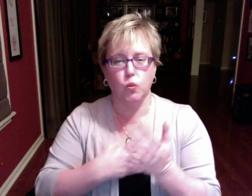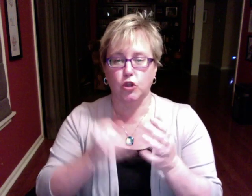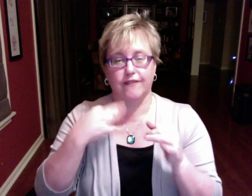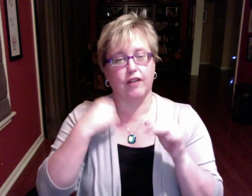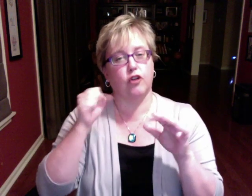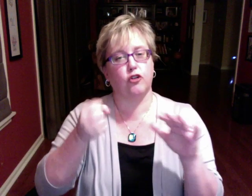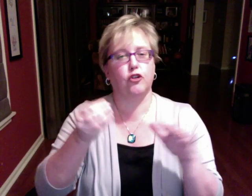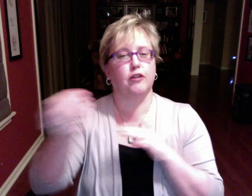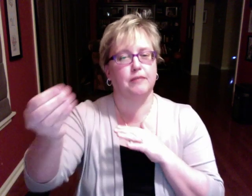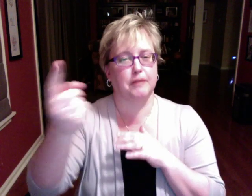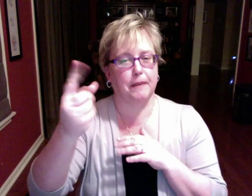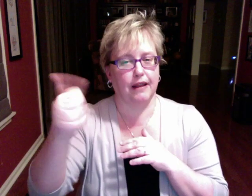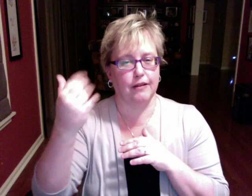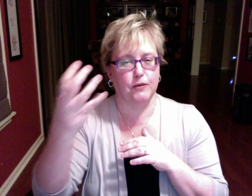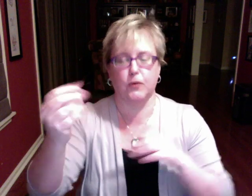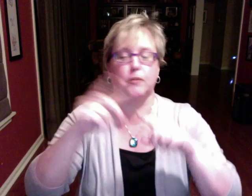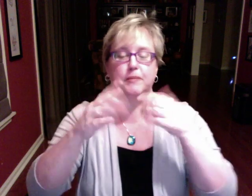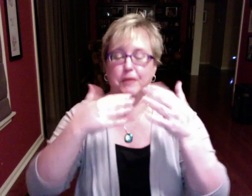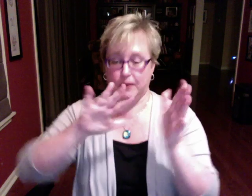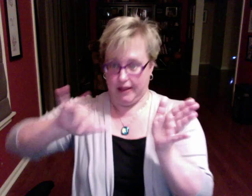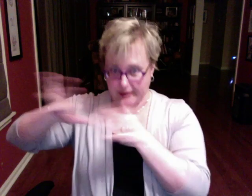But dang. I wish I could give my tickets to someone else but anyway...